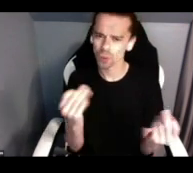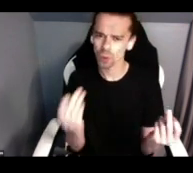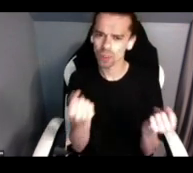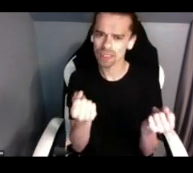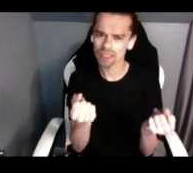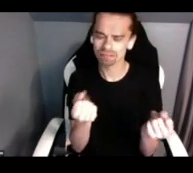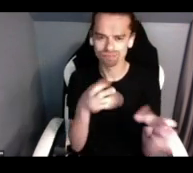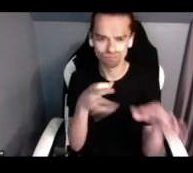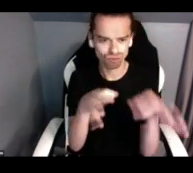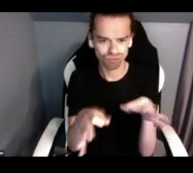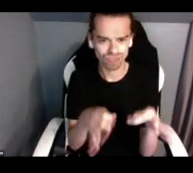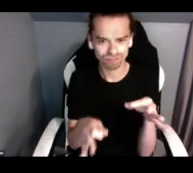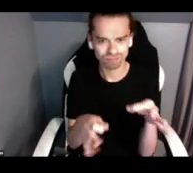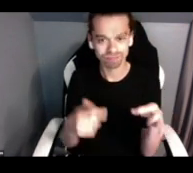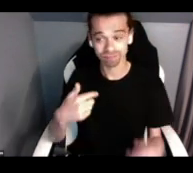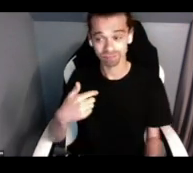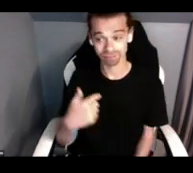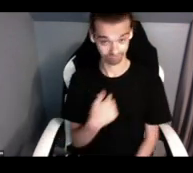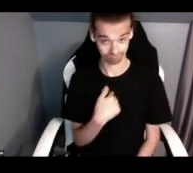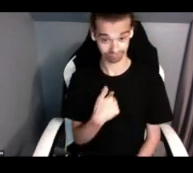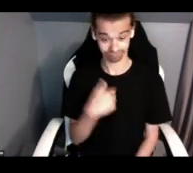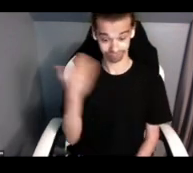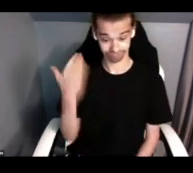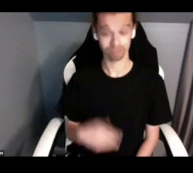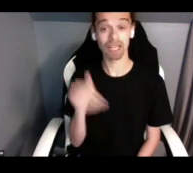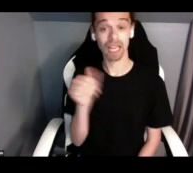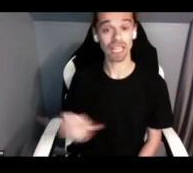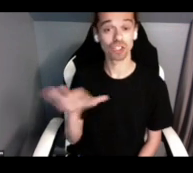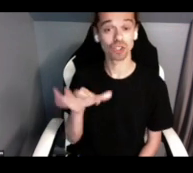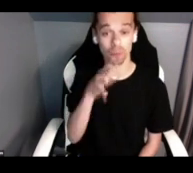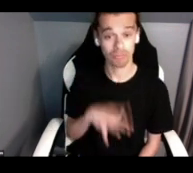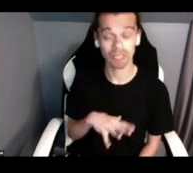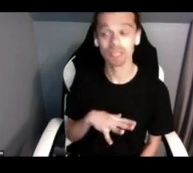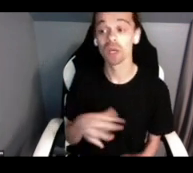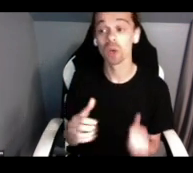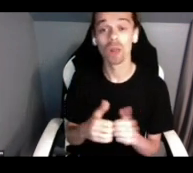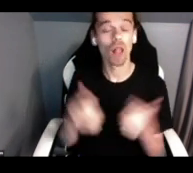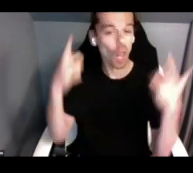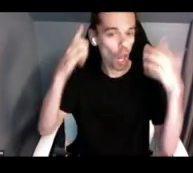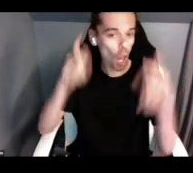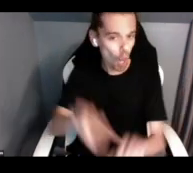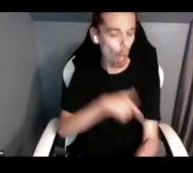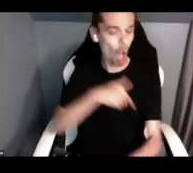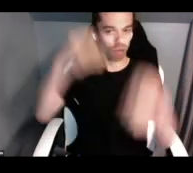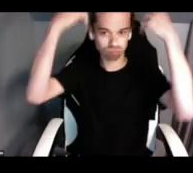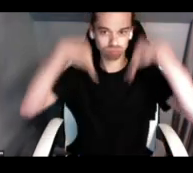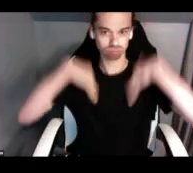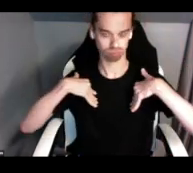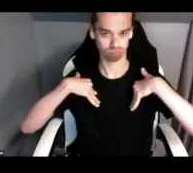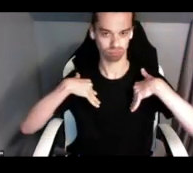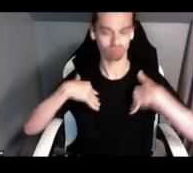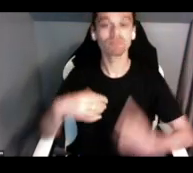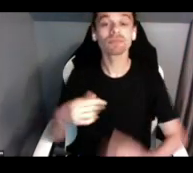I am an Asian woman with long black hair. I have a pink T shirt on